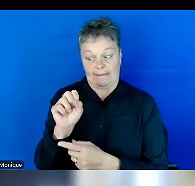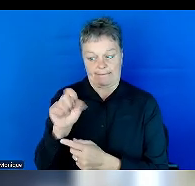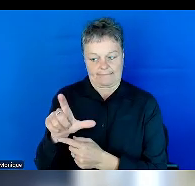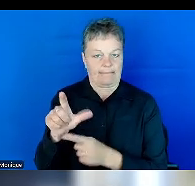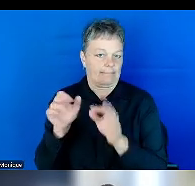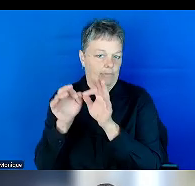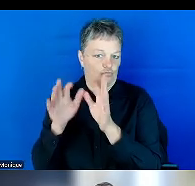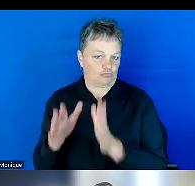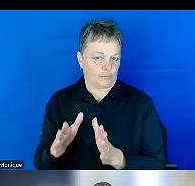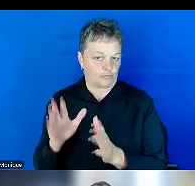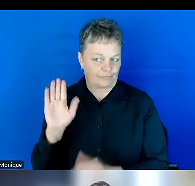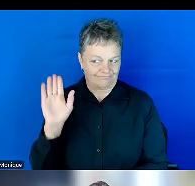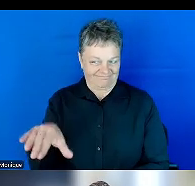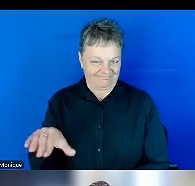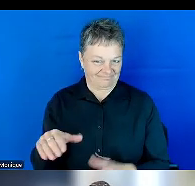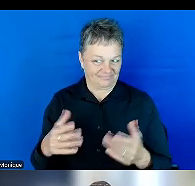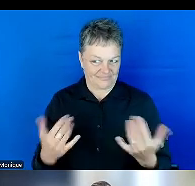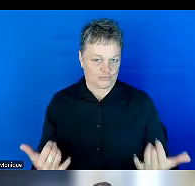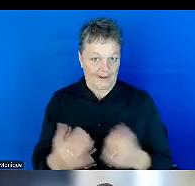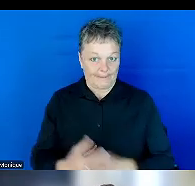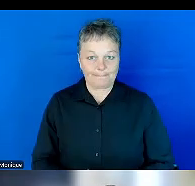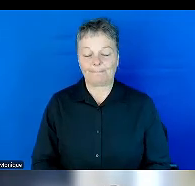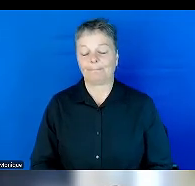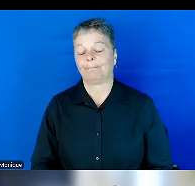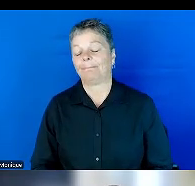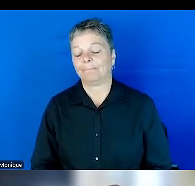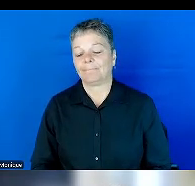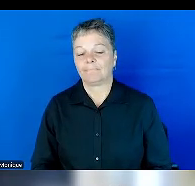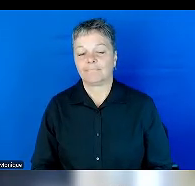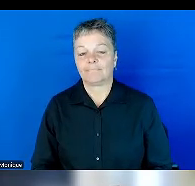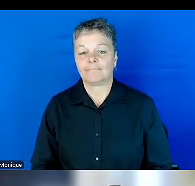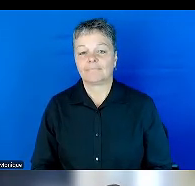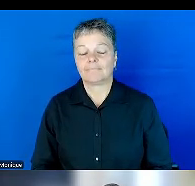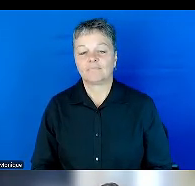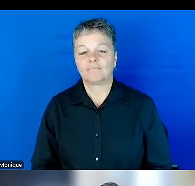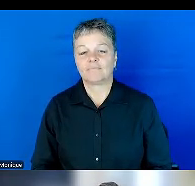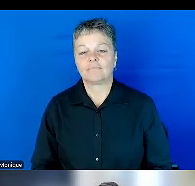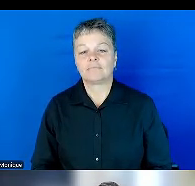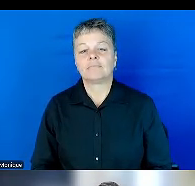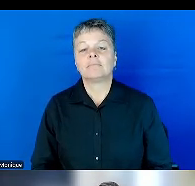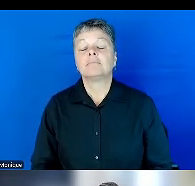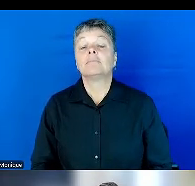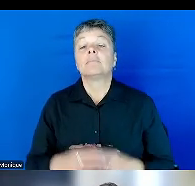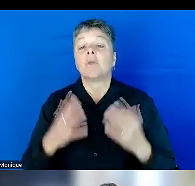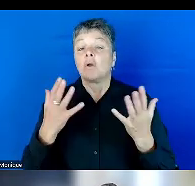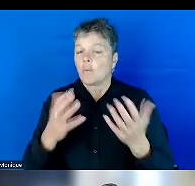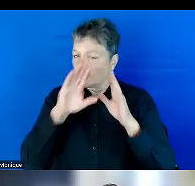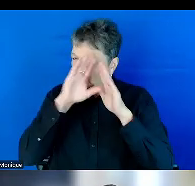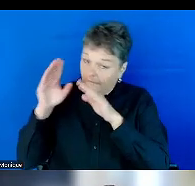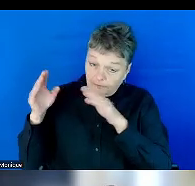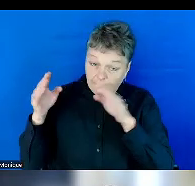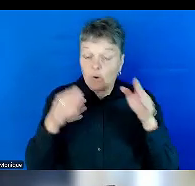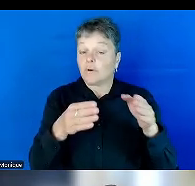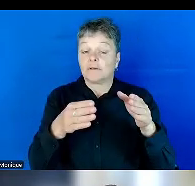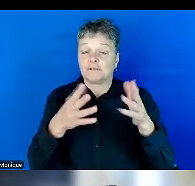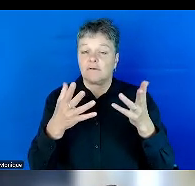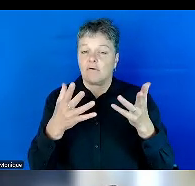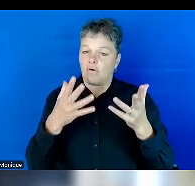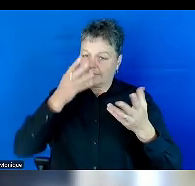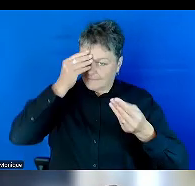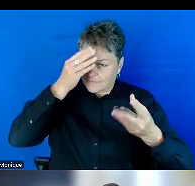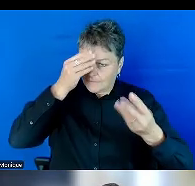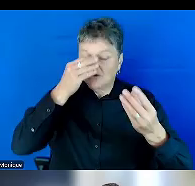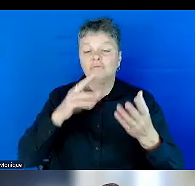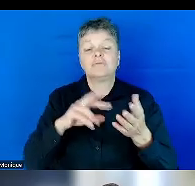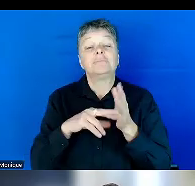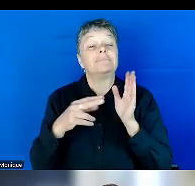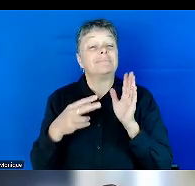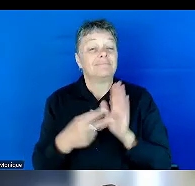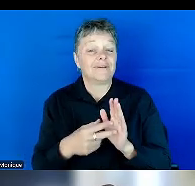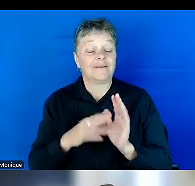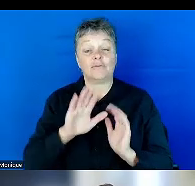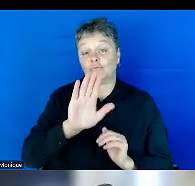throughout the presentation. To keep the focus on the content, participant chat, microphones, and